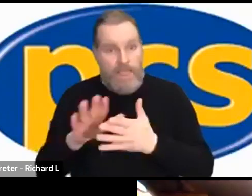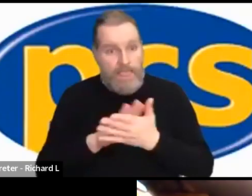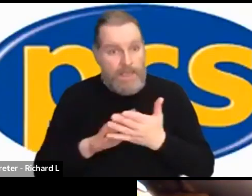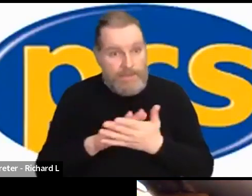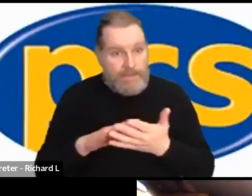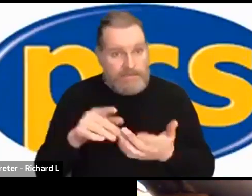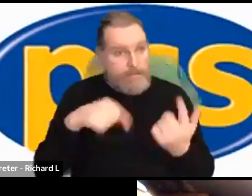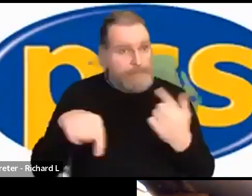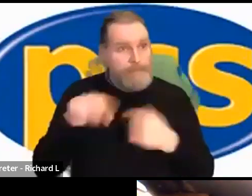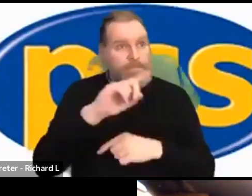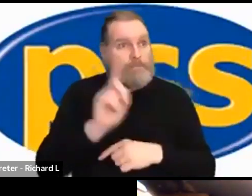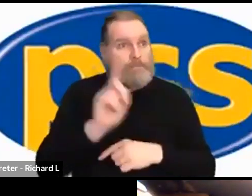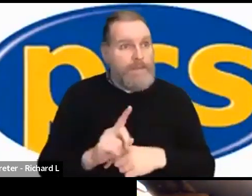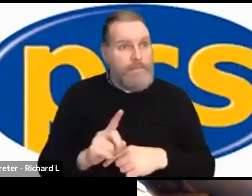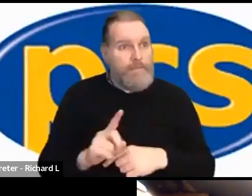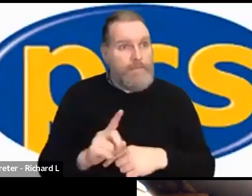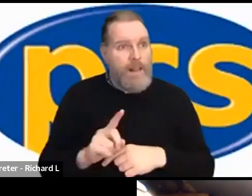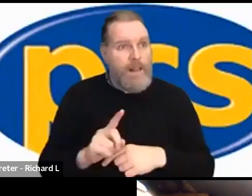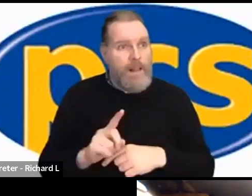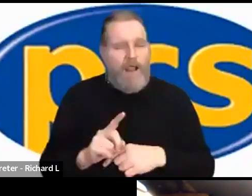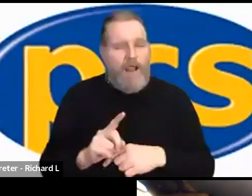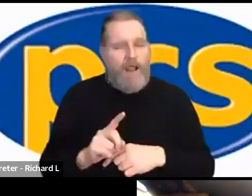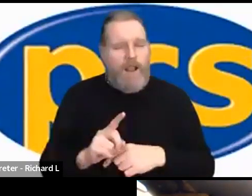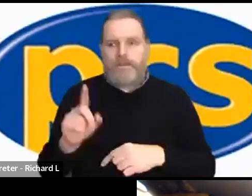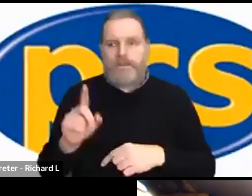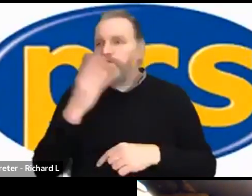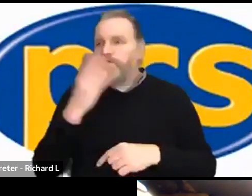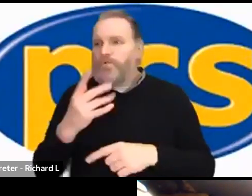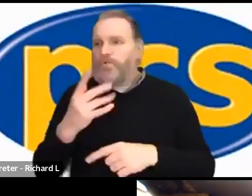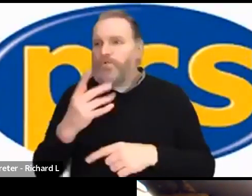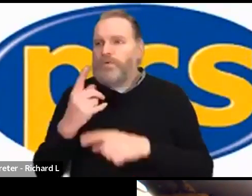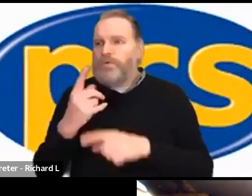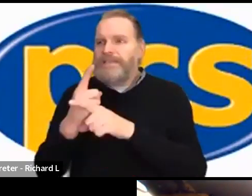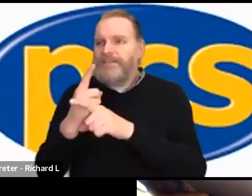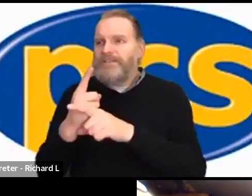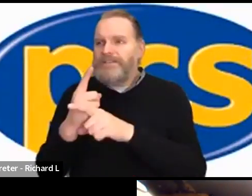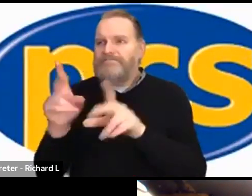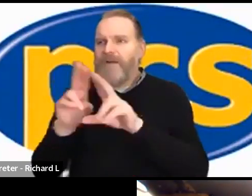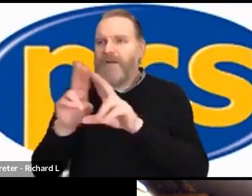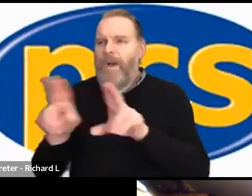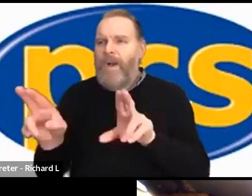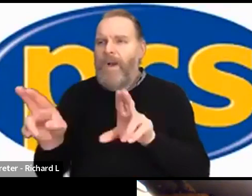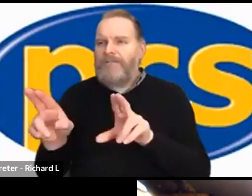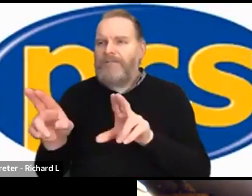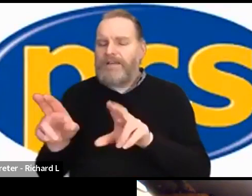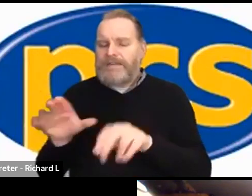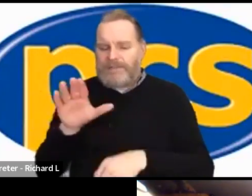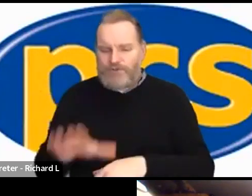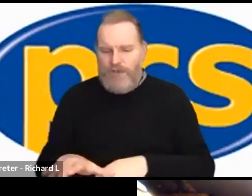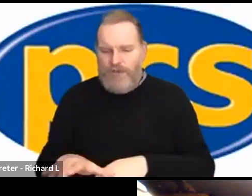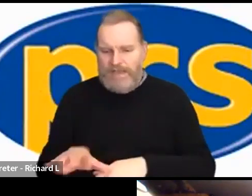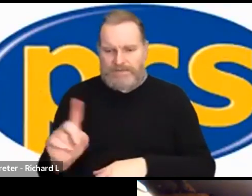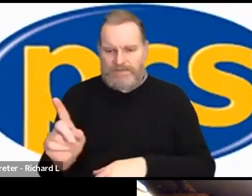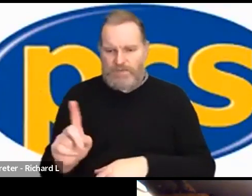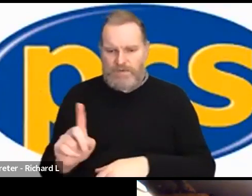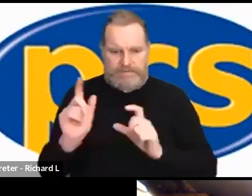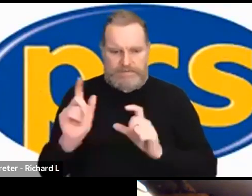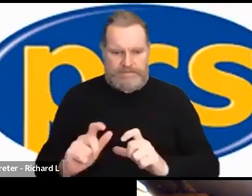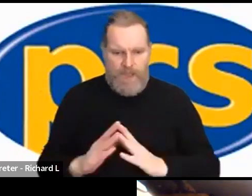got child in school is gonna face is going to face a disruption on that day, and you know it be their first strike. So strike, so so we should prepare for the fact that the teachers